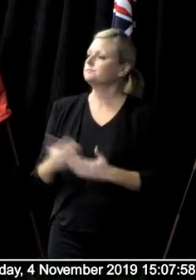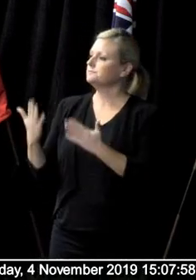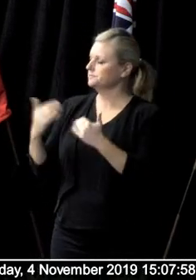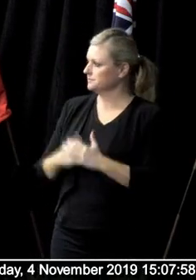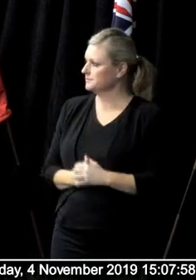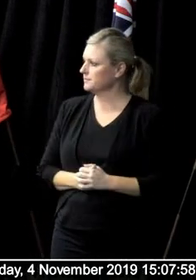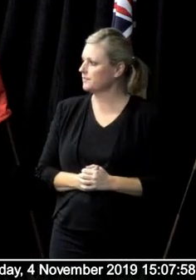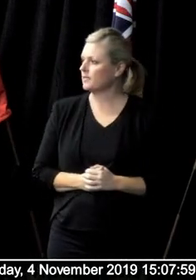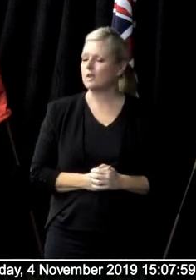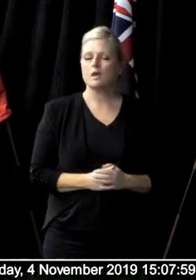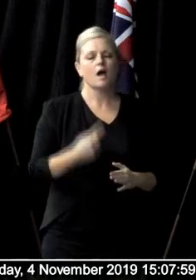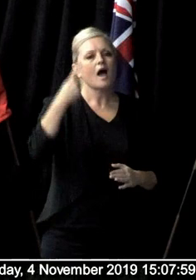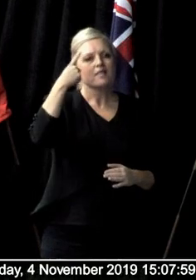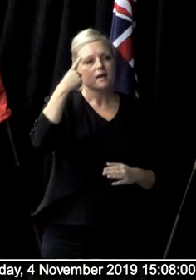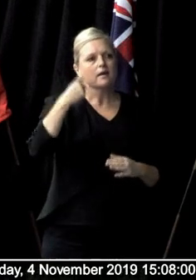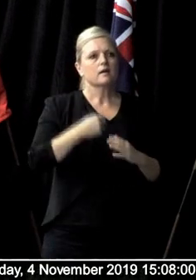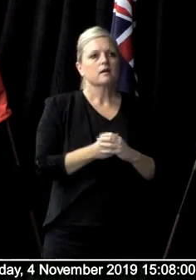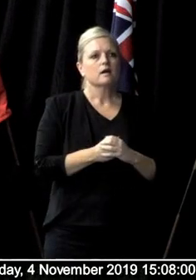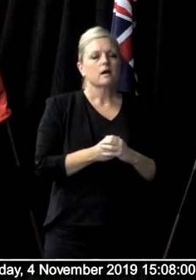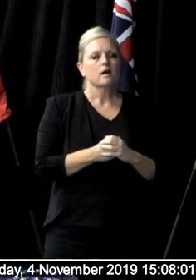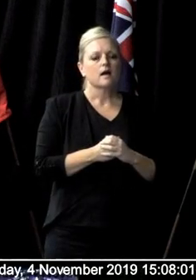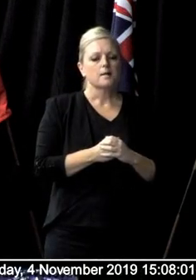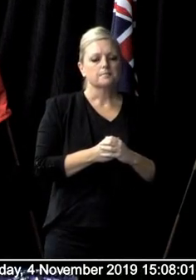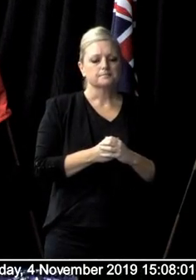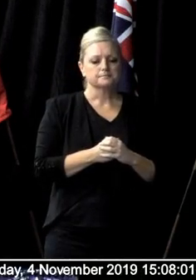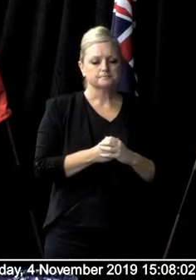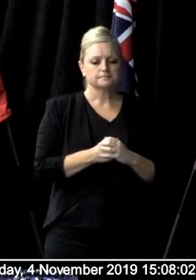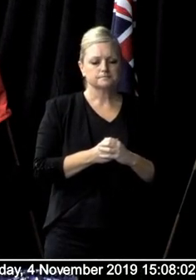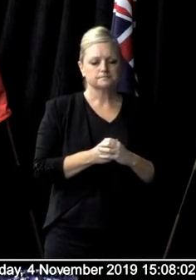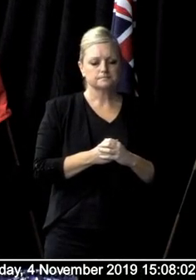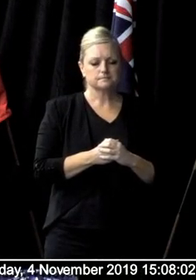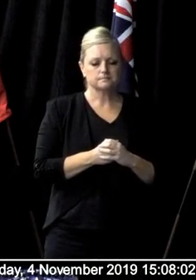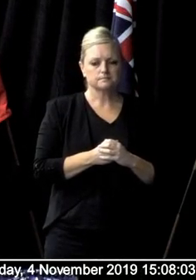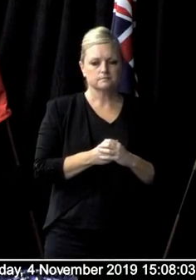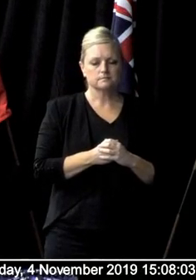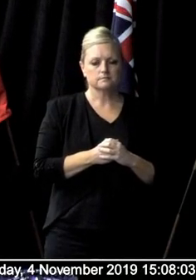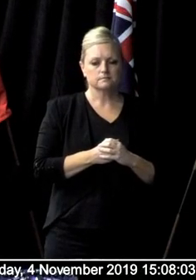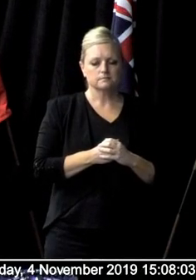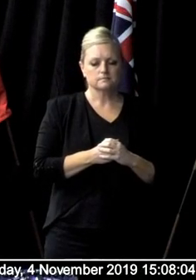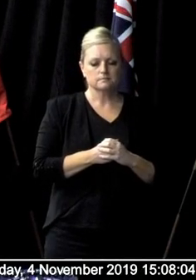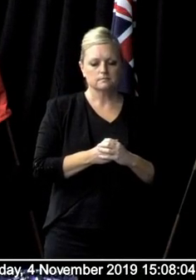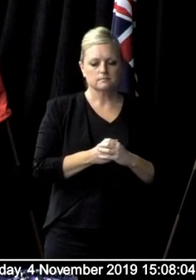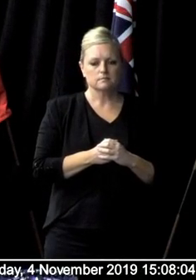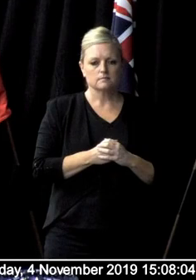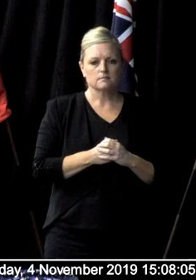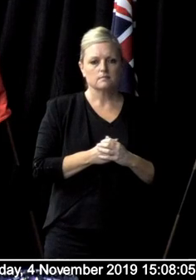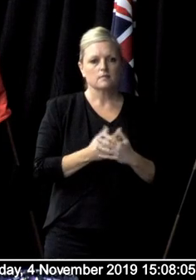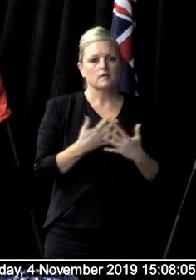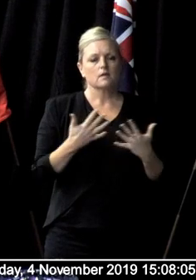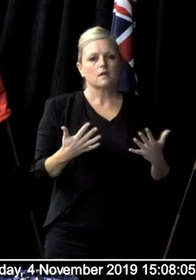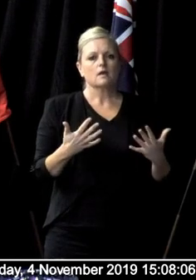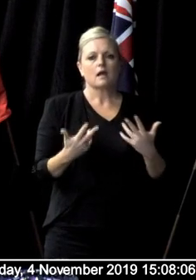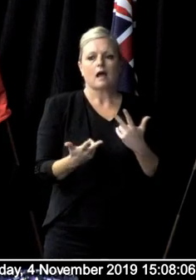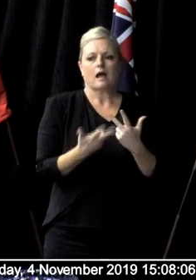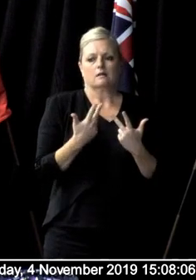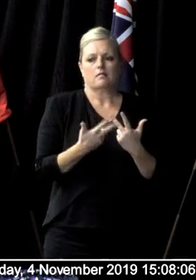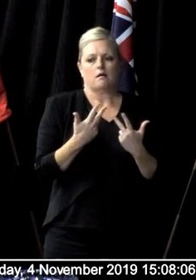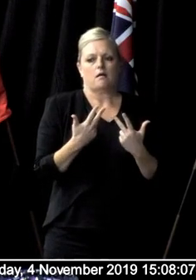Look, I – I think the other thing that we see is where obviously